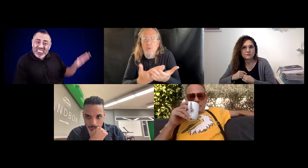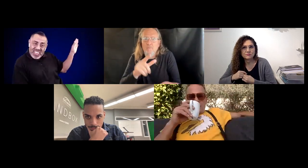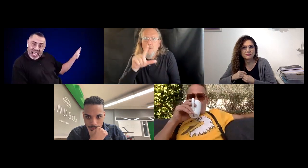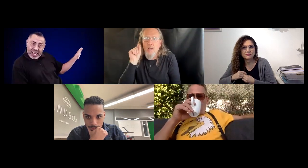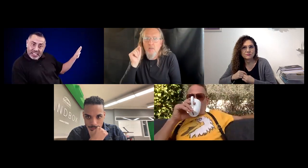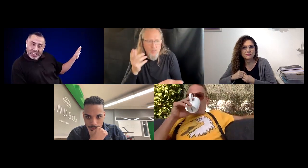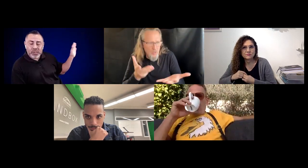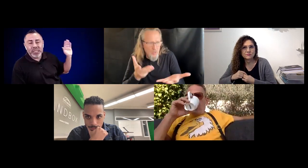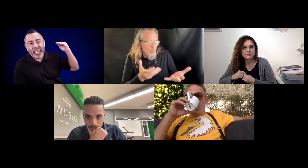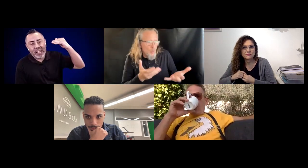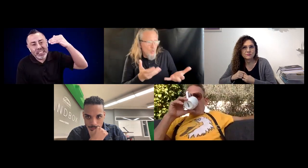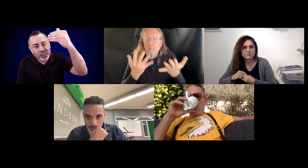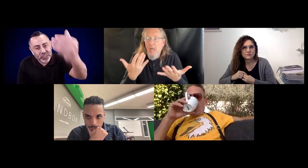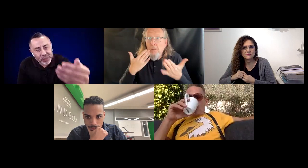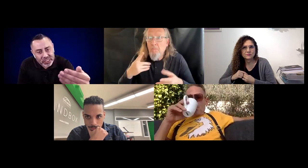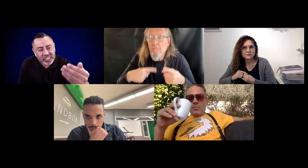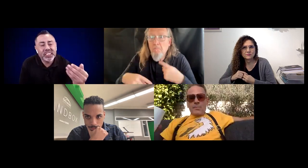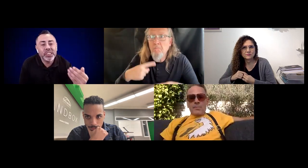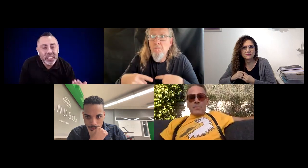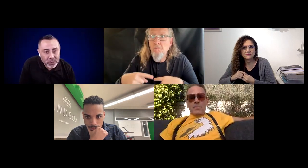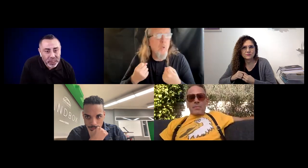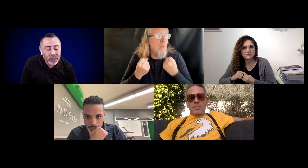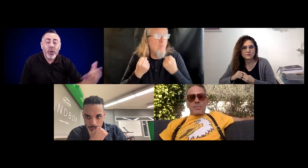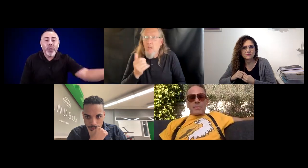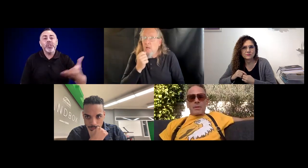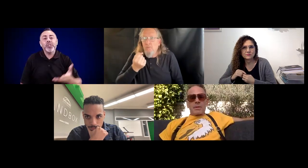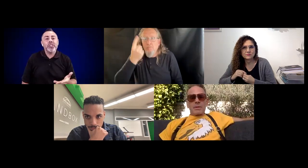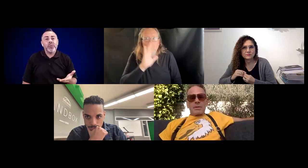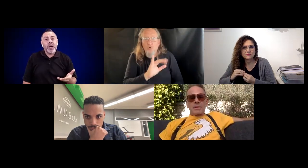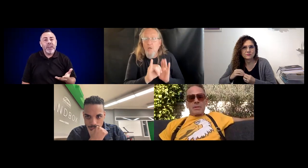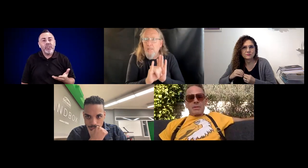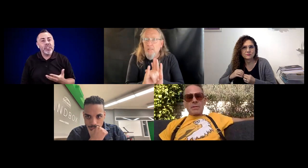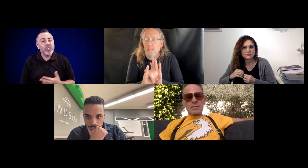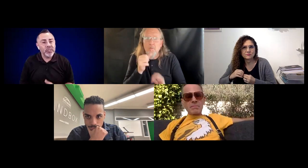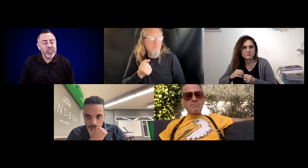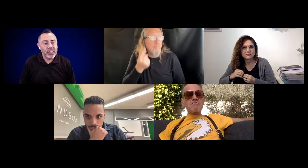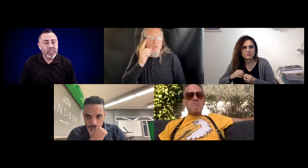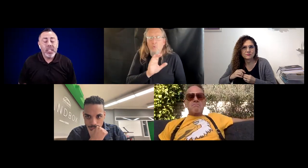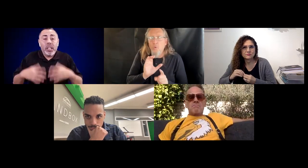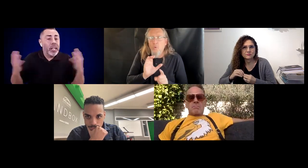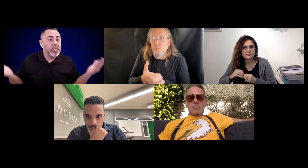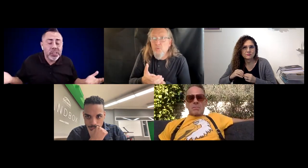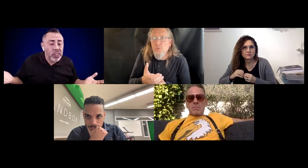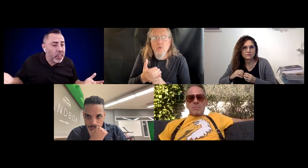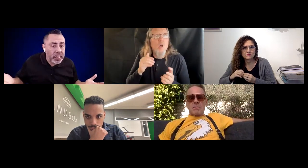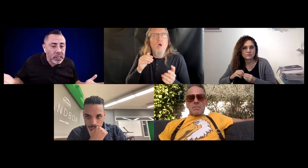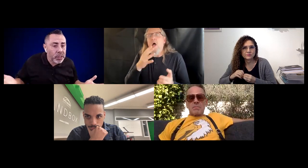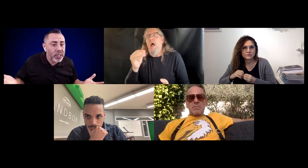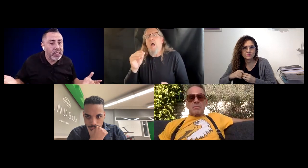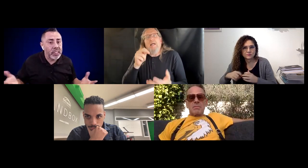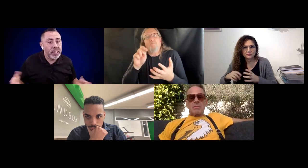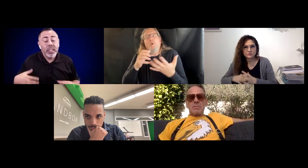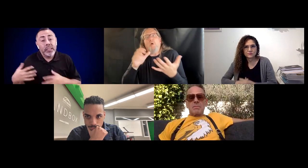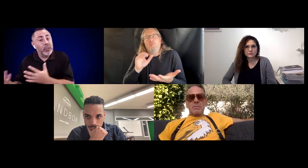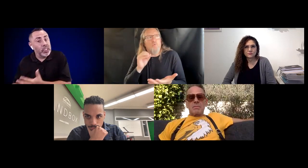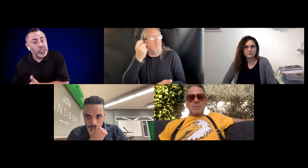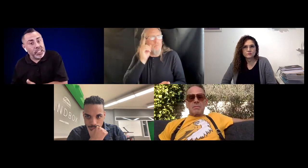That is what Gallaudet University is dealing with when those students arrive to the university, a lot of students are connected with their identity.